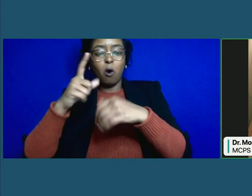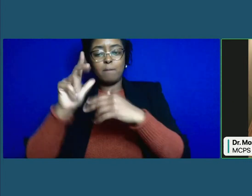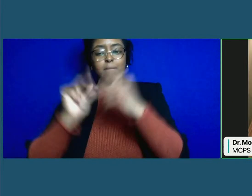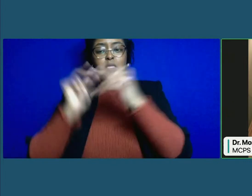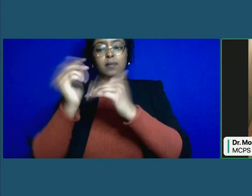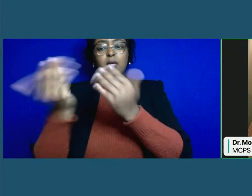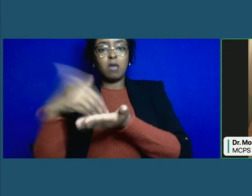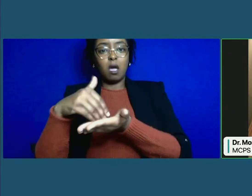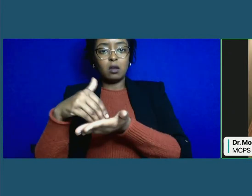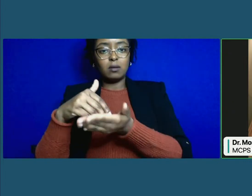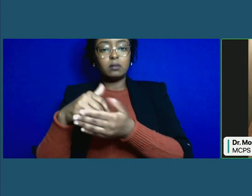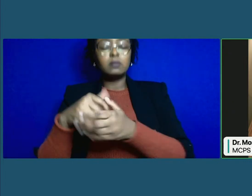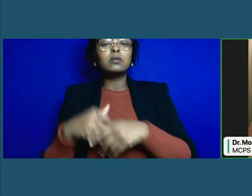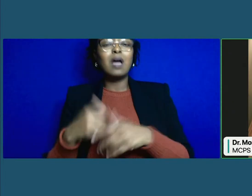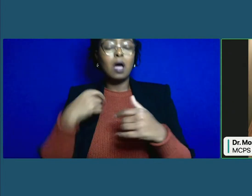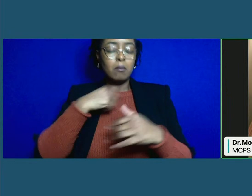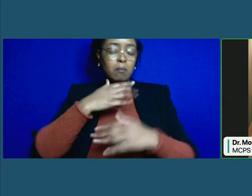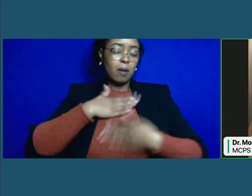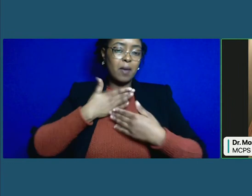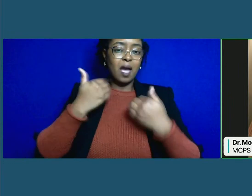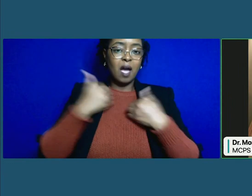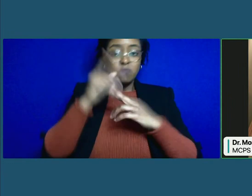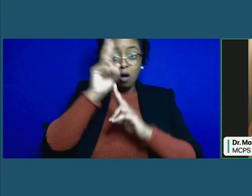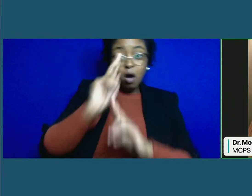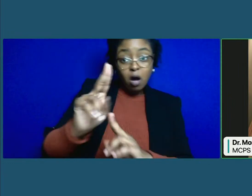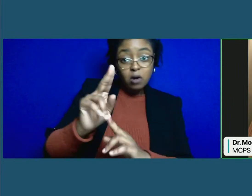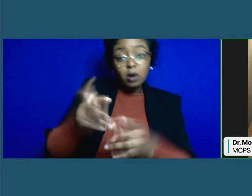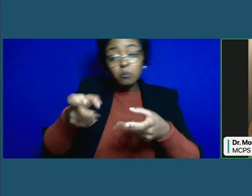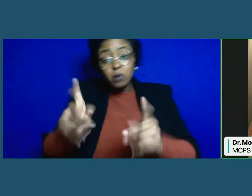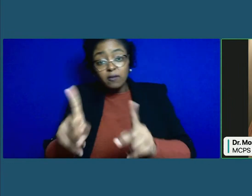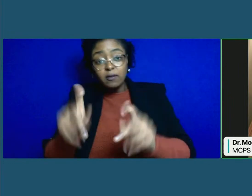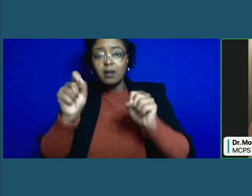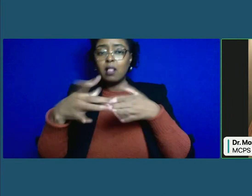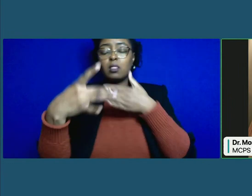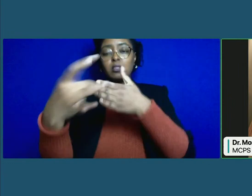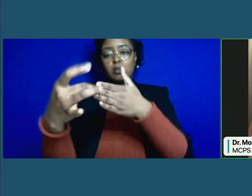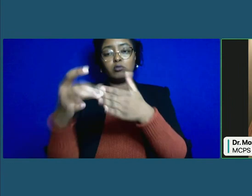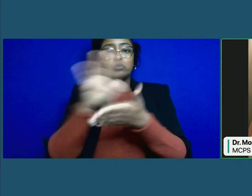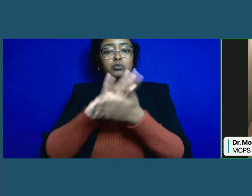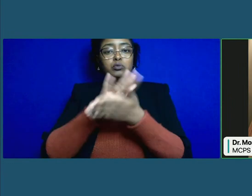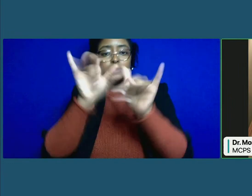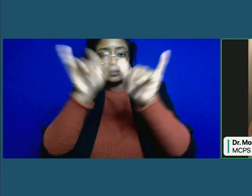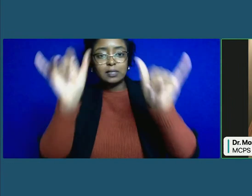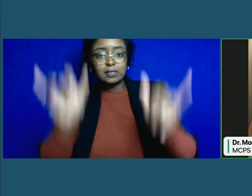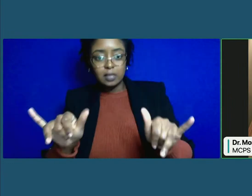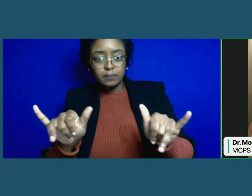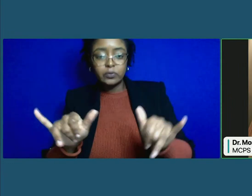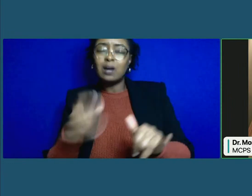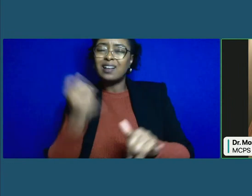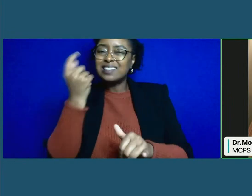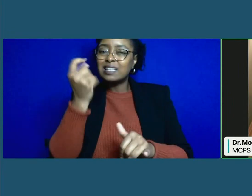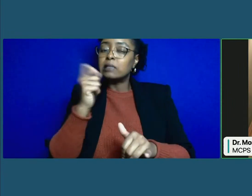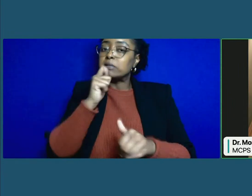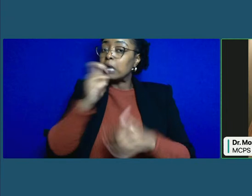reconstruction. For education. I'm happy that I have the honor